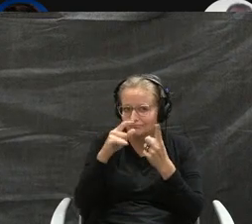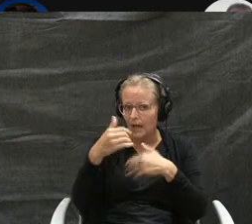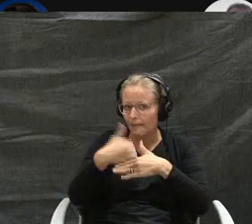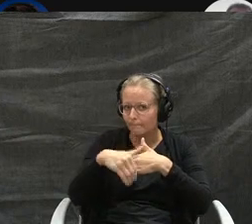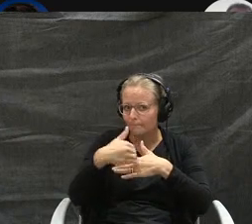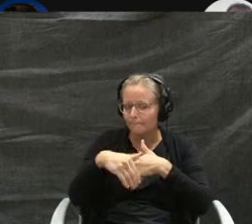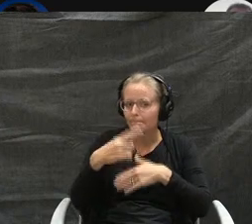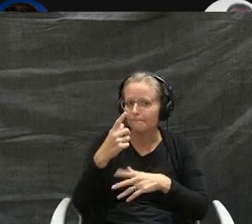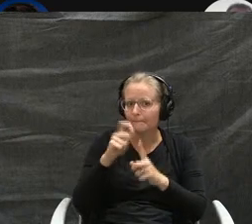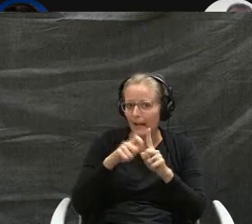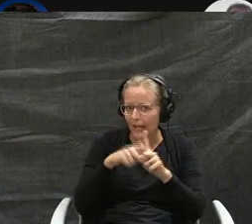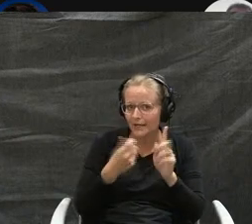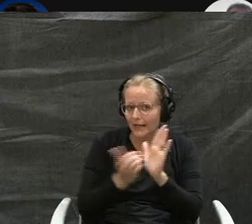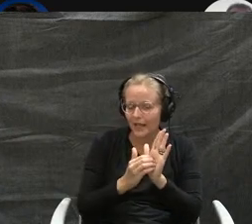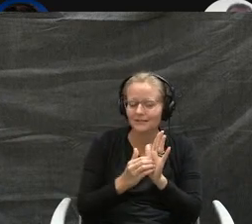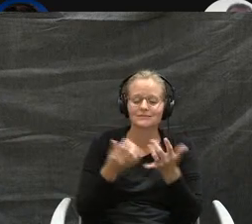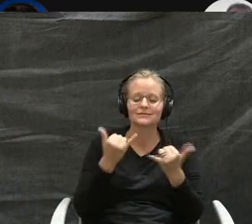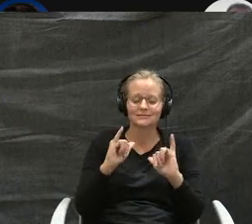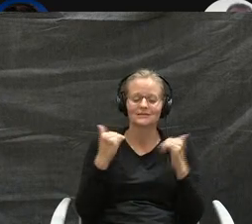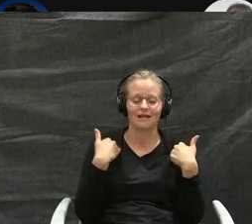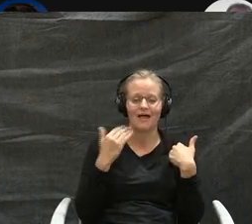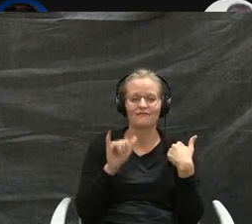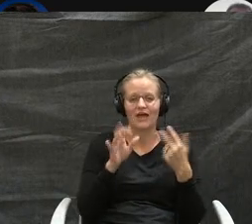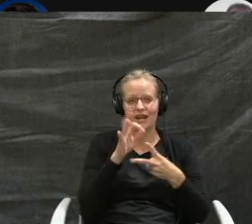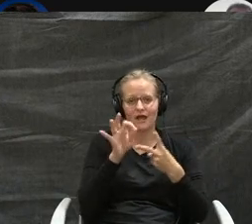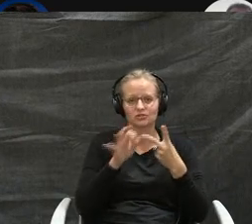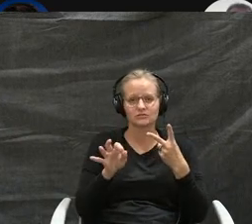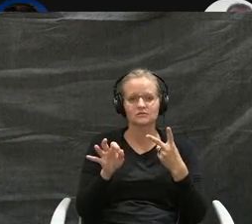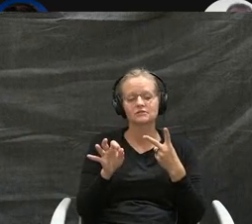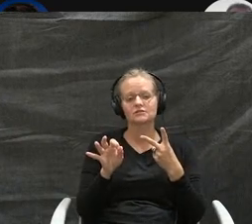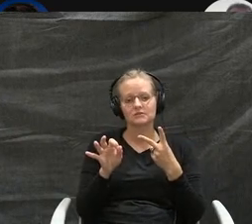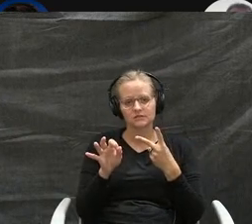bread. I'm sure that would still be an option, so that would be